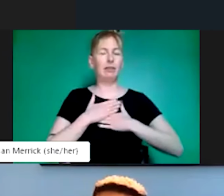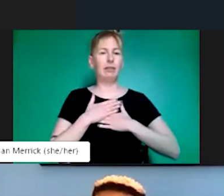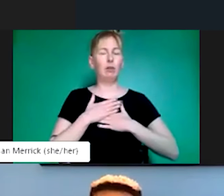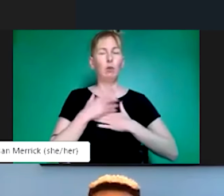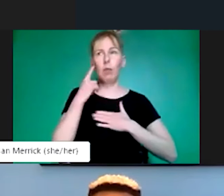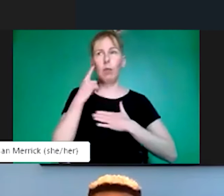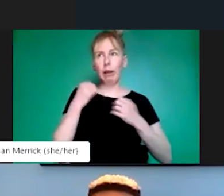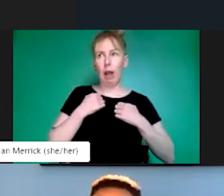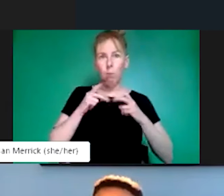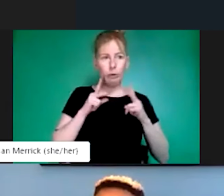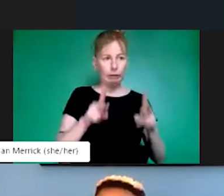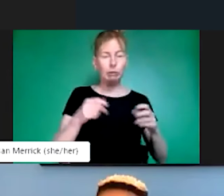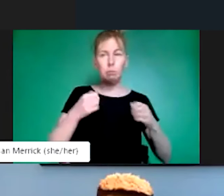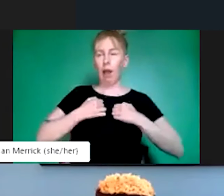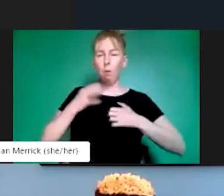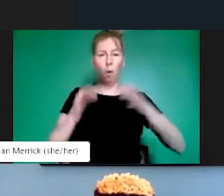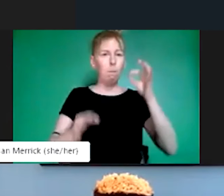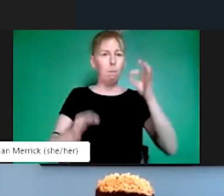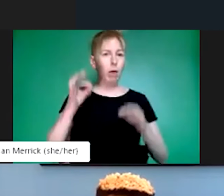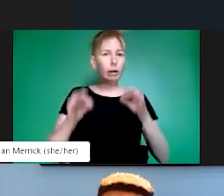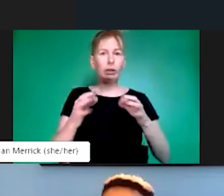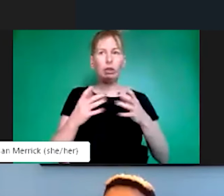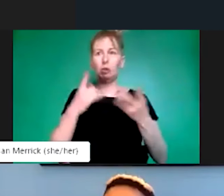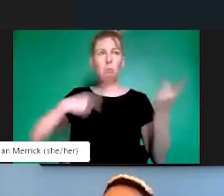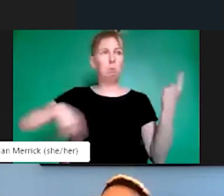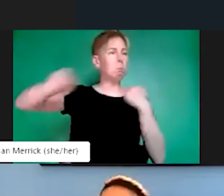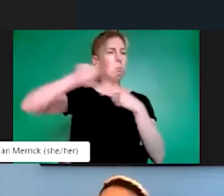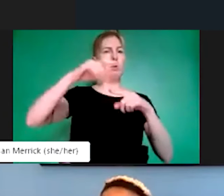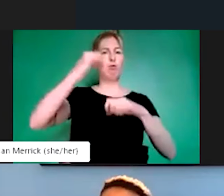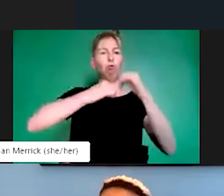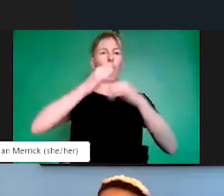which we exist in don't have enough ethics. And I think in one of our conversation, Jack